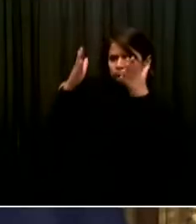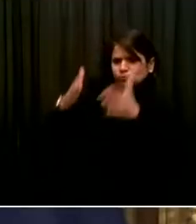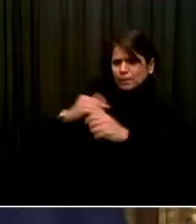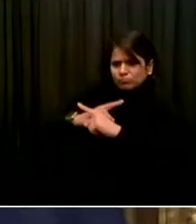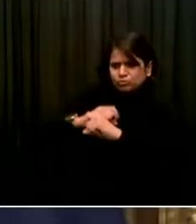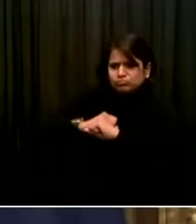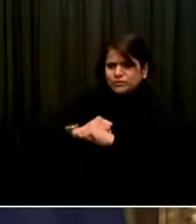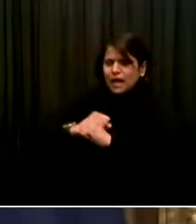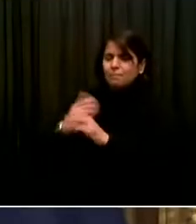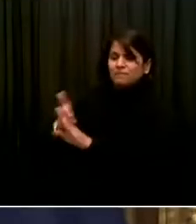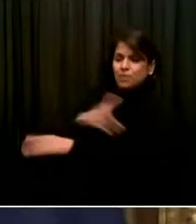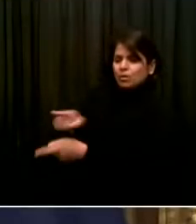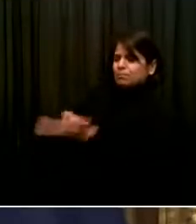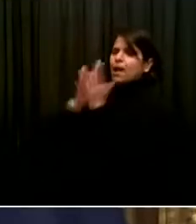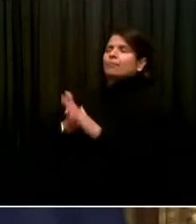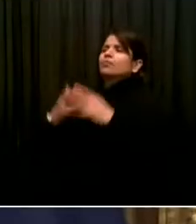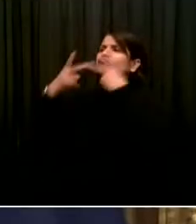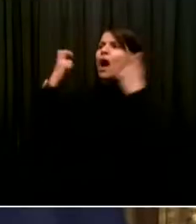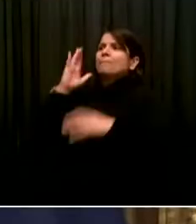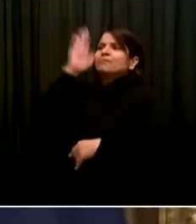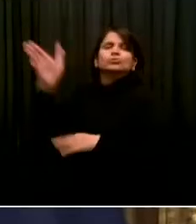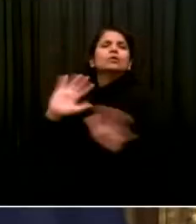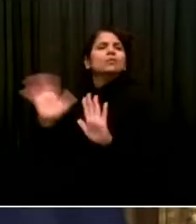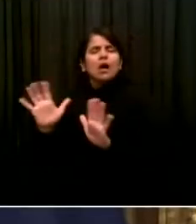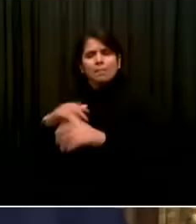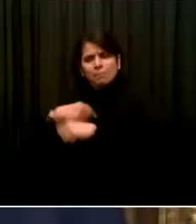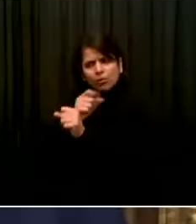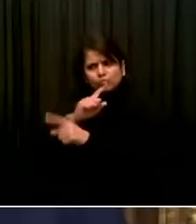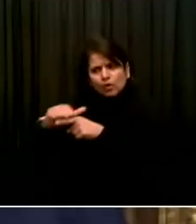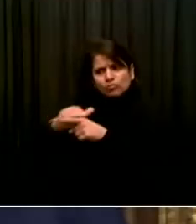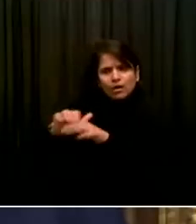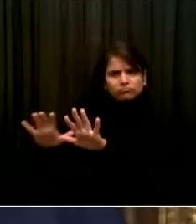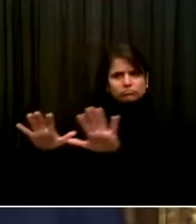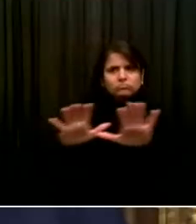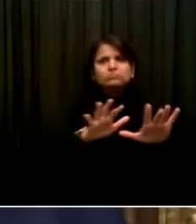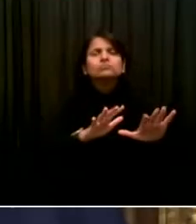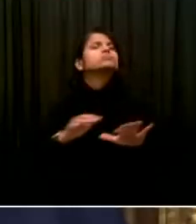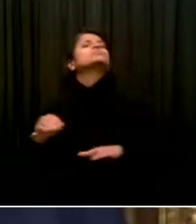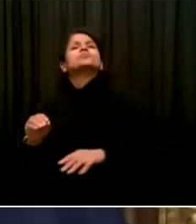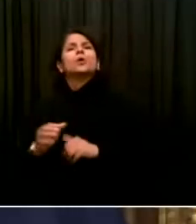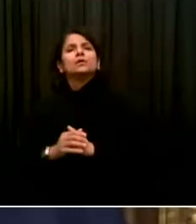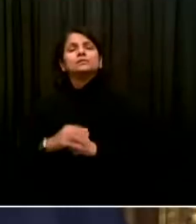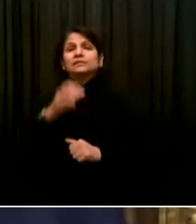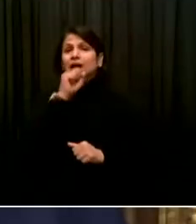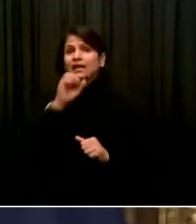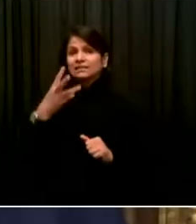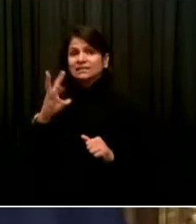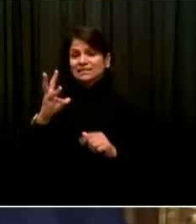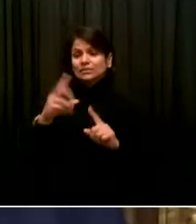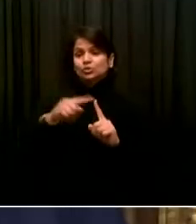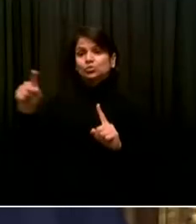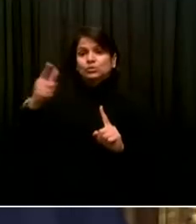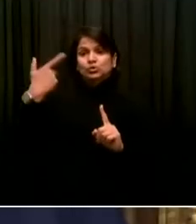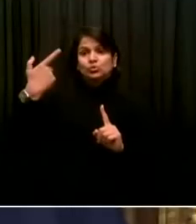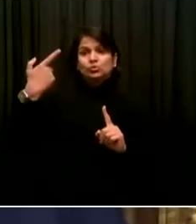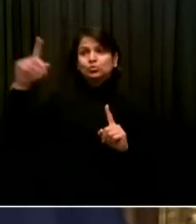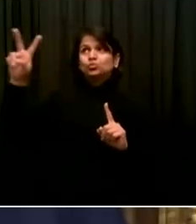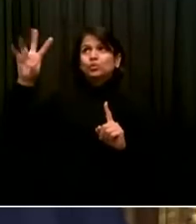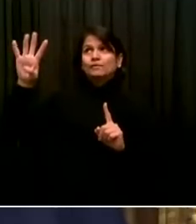VIOLENCE. THERE ARE AT LEAST 250,000 YOUNG PEOPLE BETWEEN THE AGES OF 16 AND 24 WHO